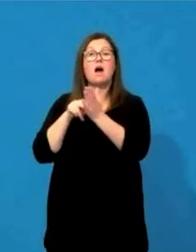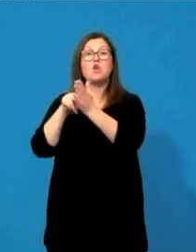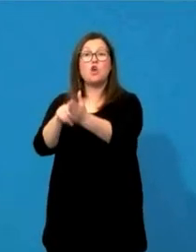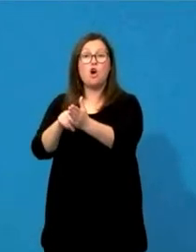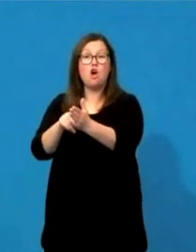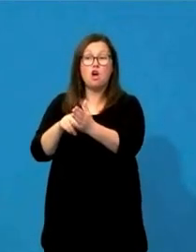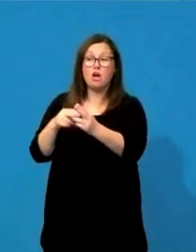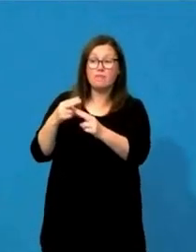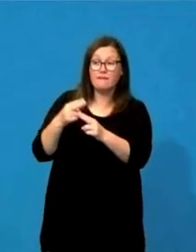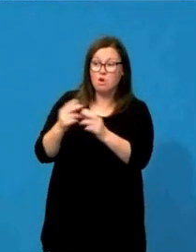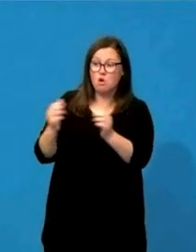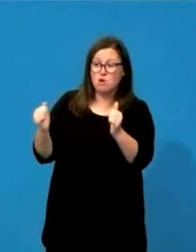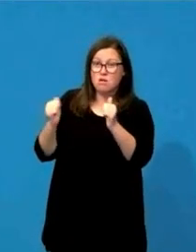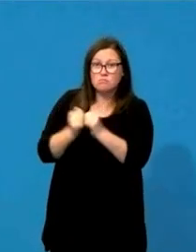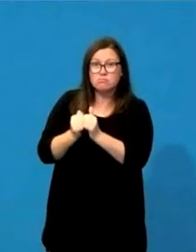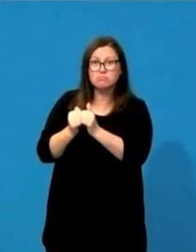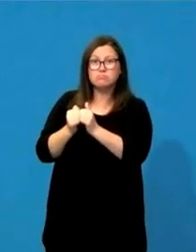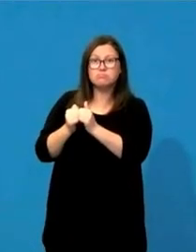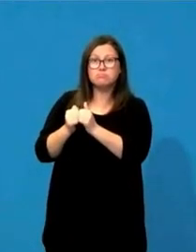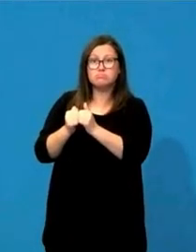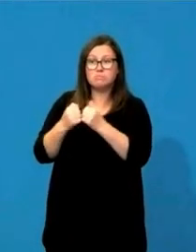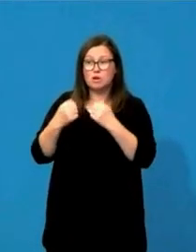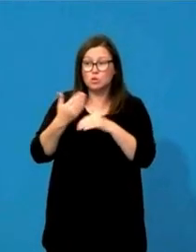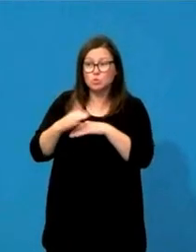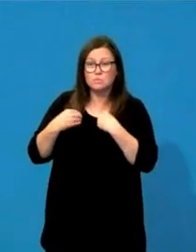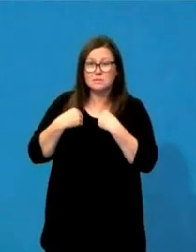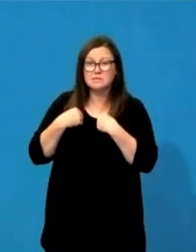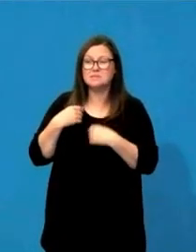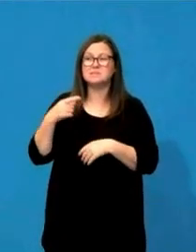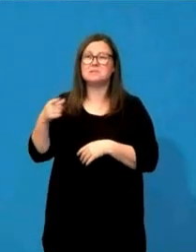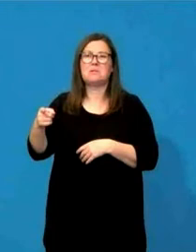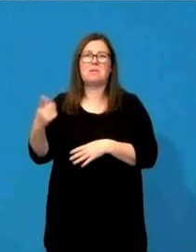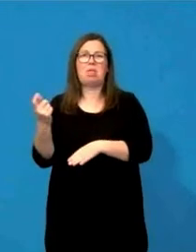interested. So, he went to Perth, and he attended an office in Perth.